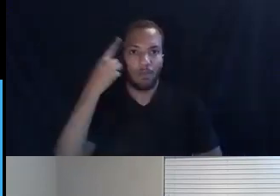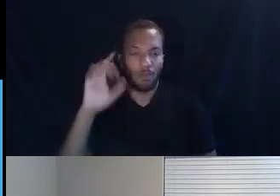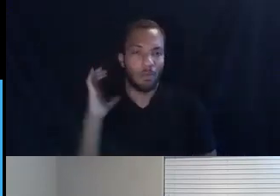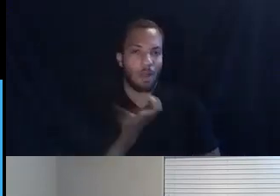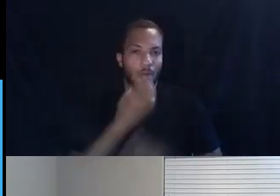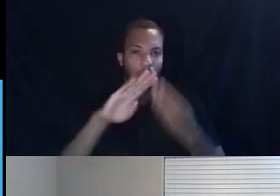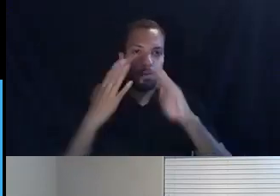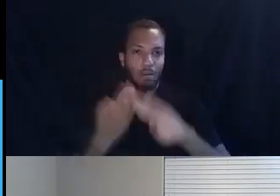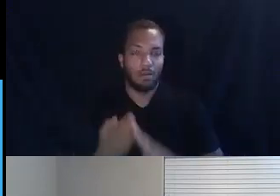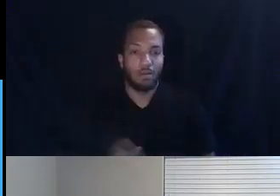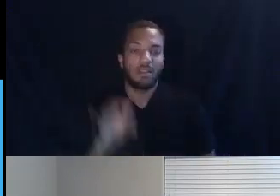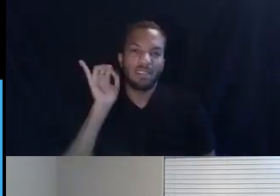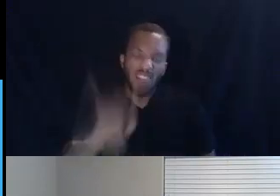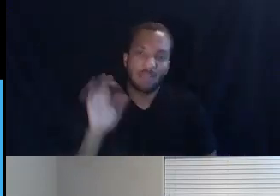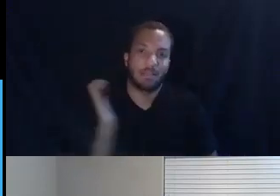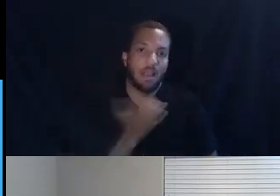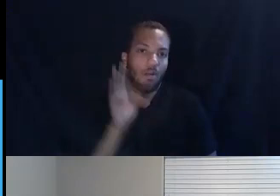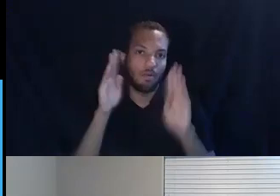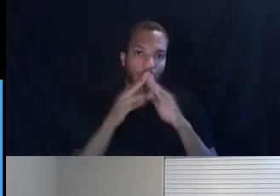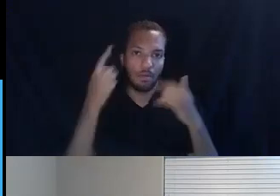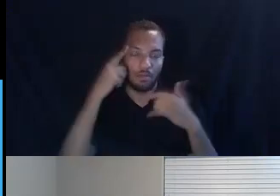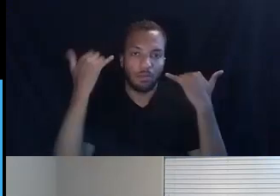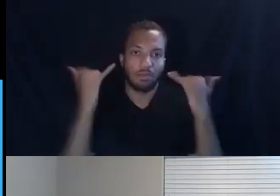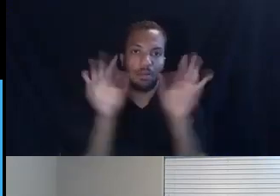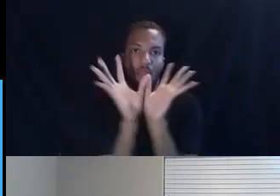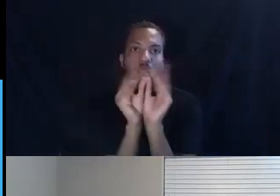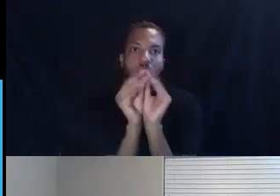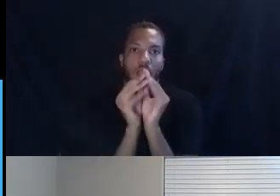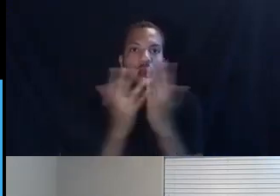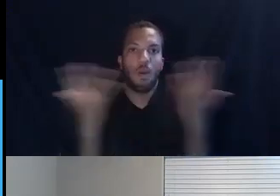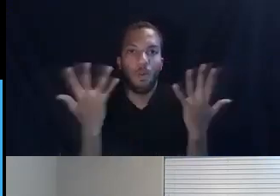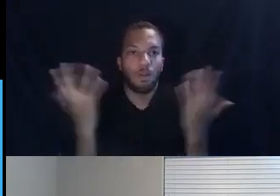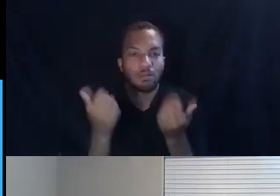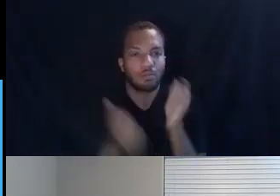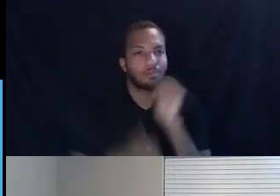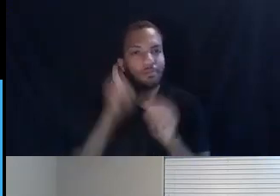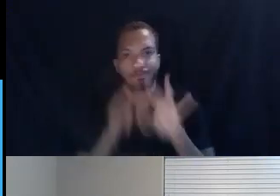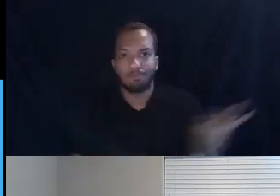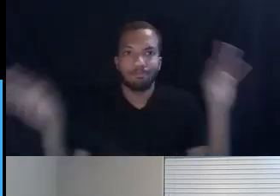As Uju introduced earlier, our goals tonight are to, introduce and create connections between our communities